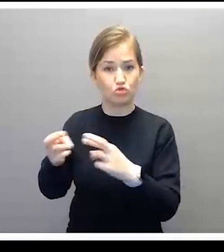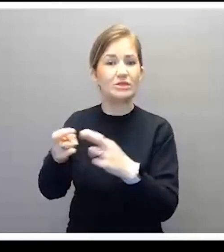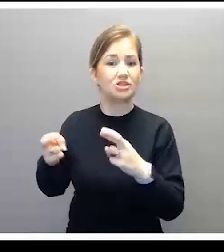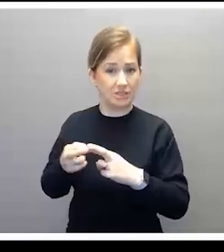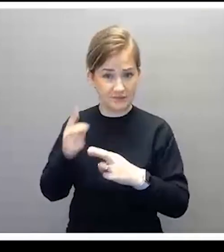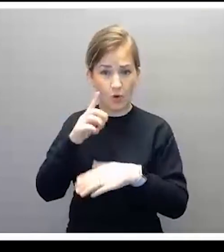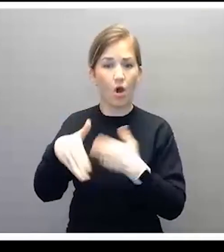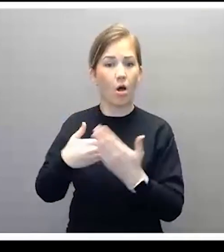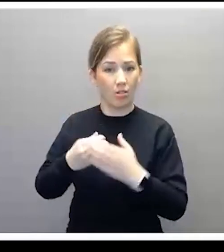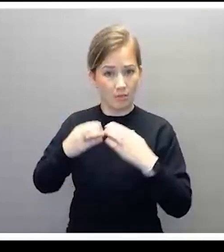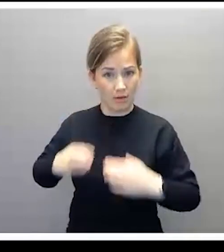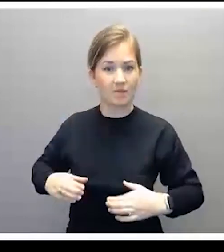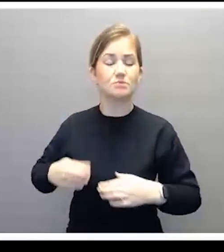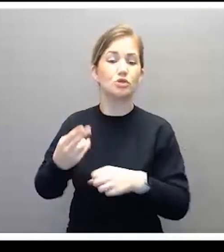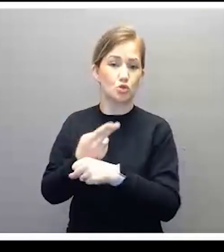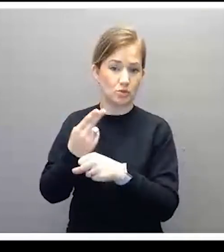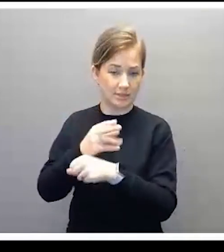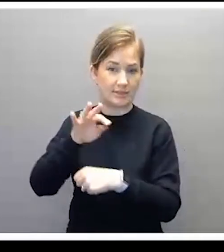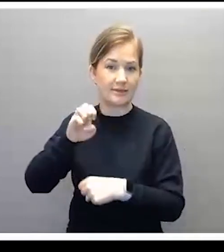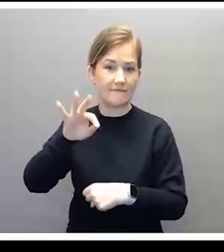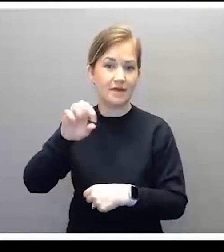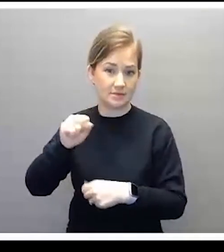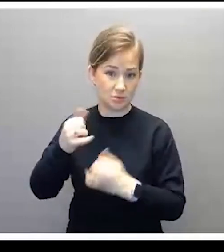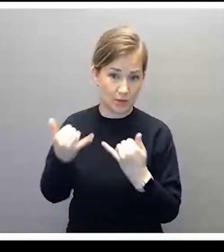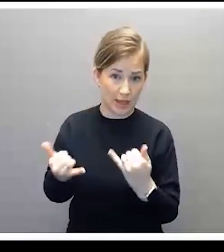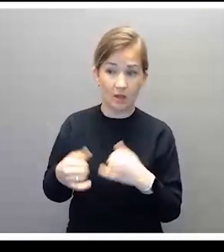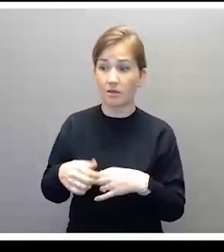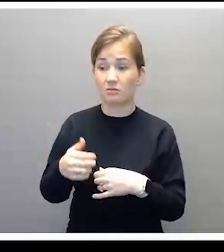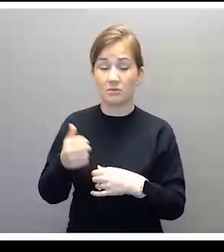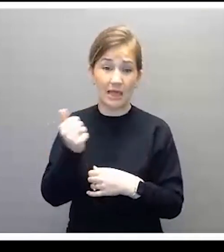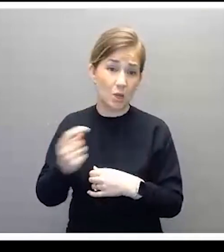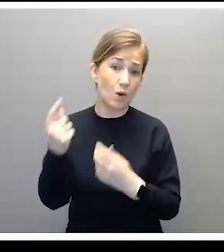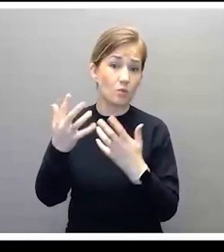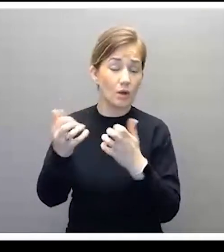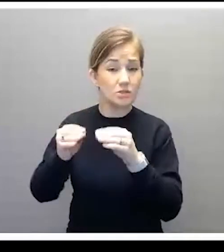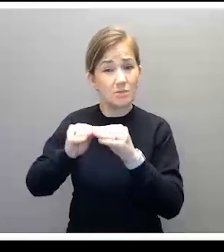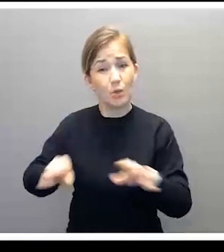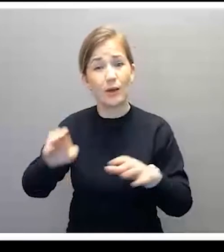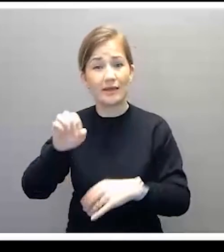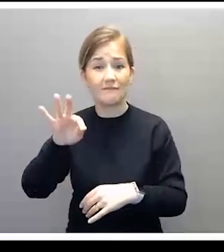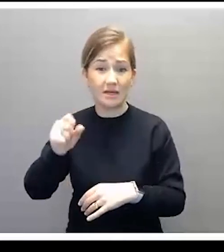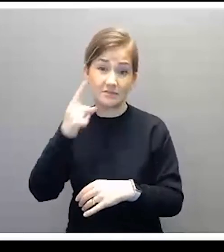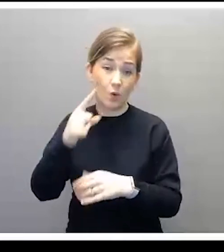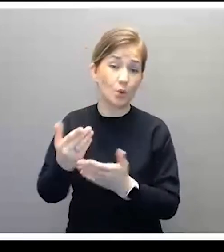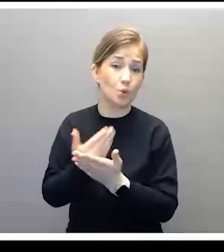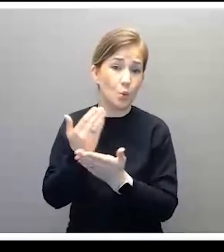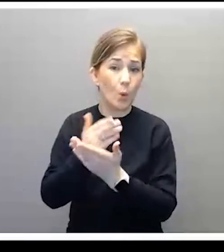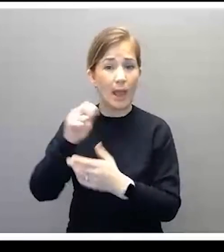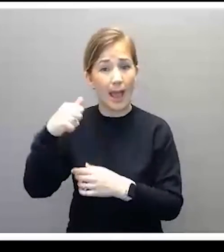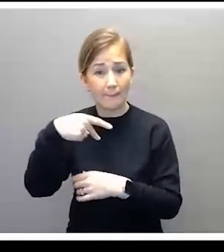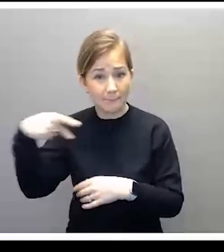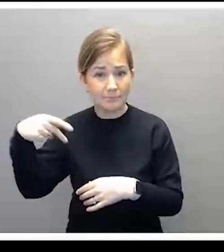for all the customers that are using EFS today. Or all the customers that wanna deploy EFS for their new applications.